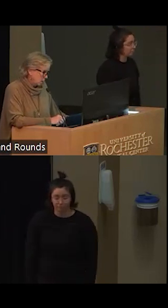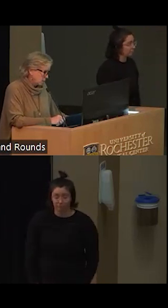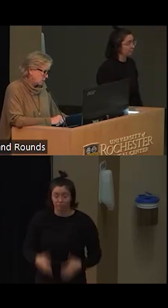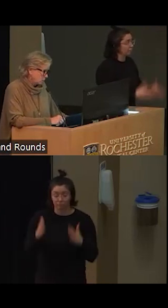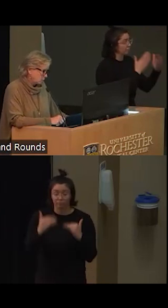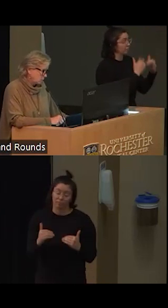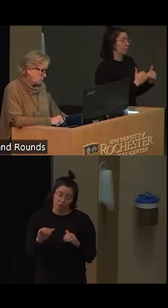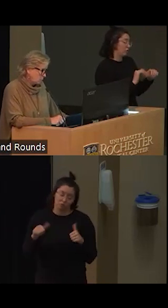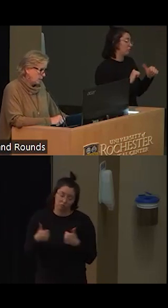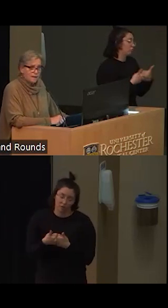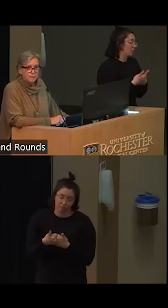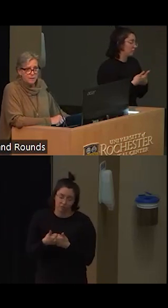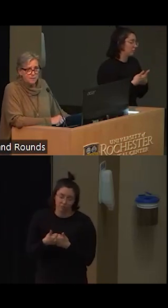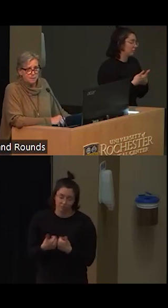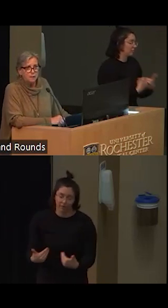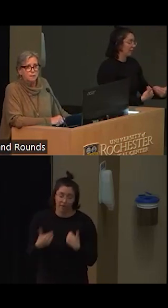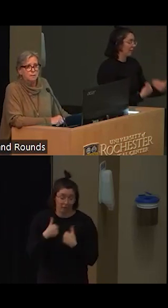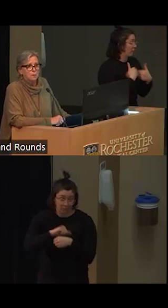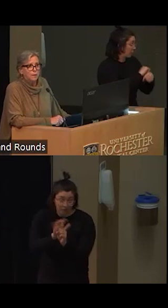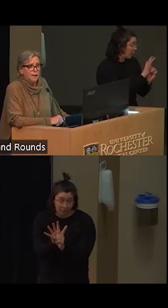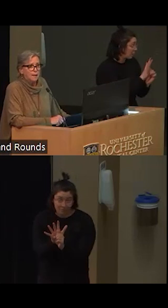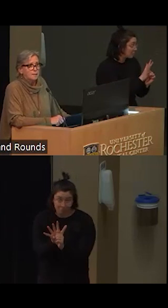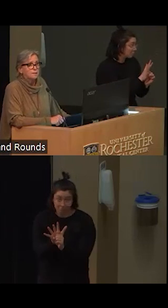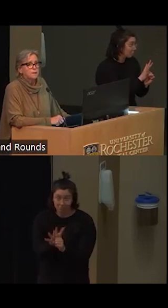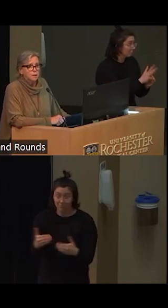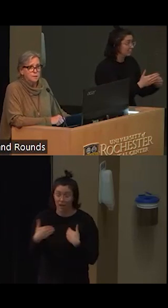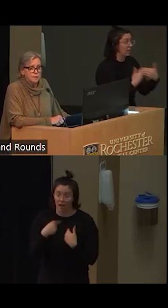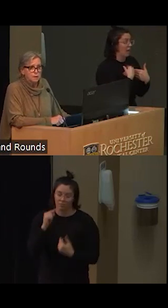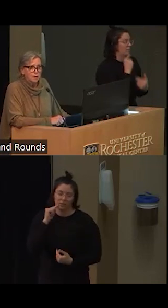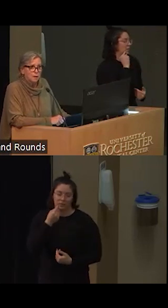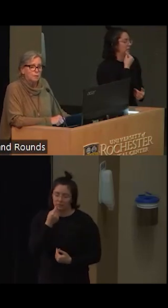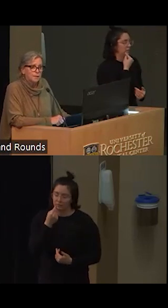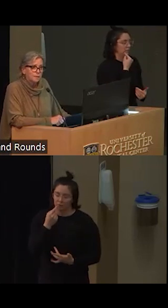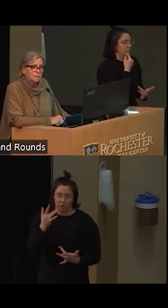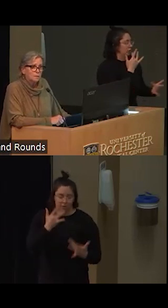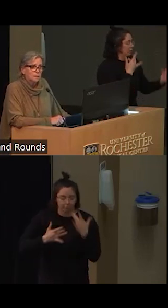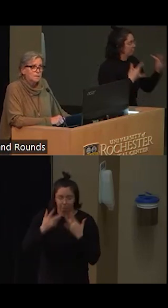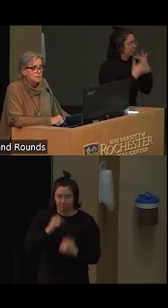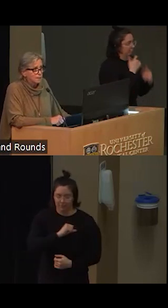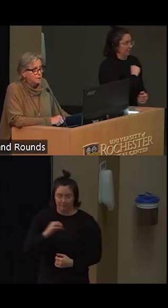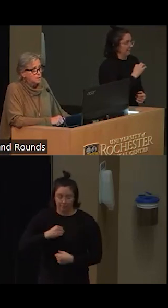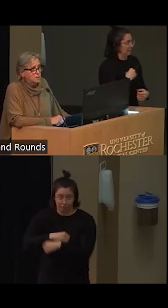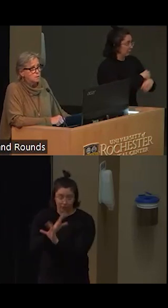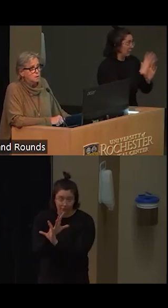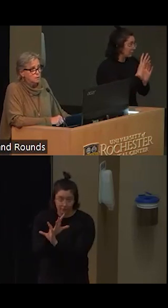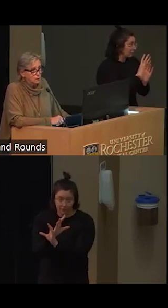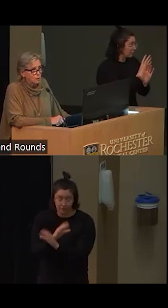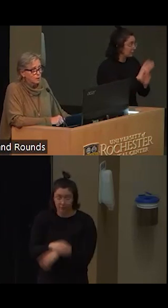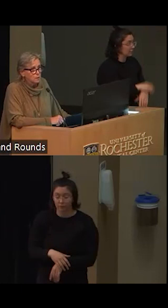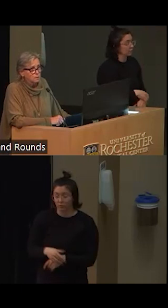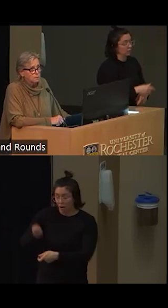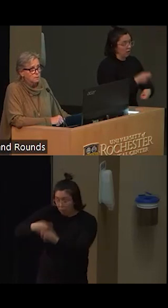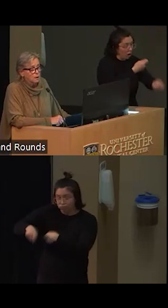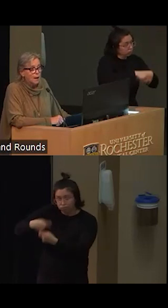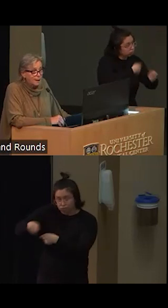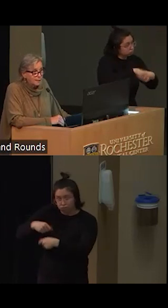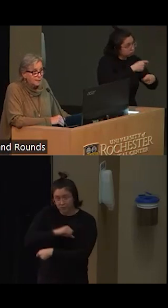challenges we had the pandemic we had a severe nursing crisis staffing issues turnover a high